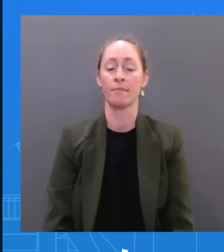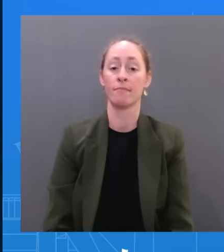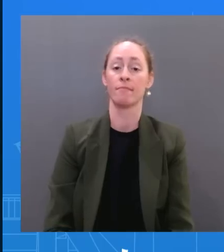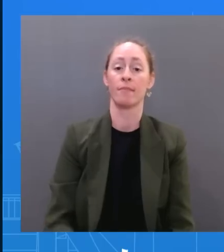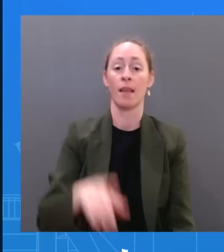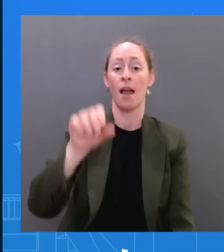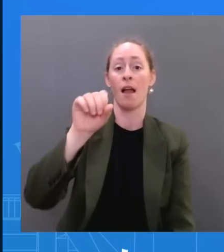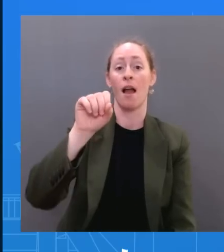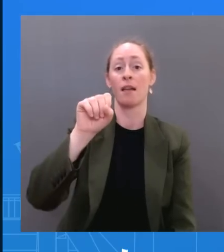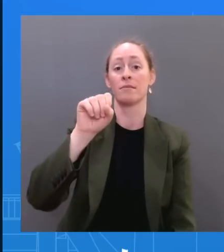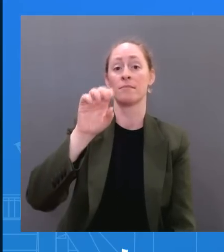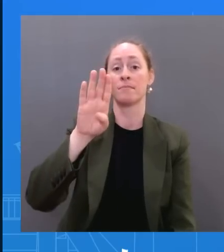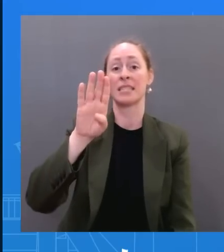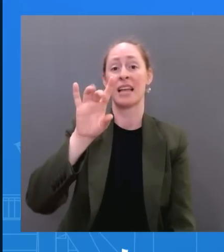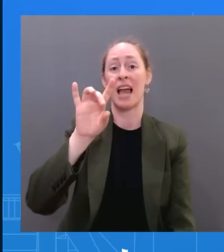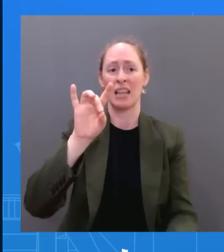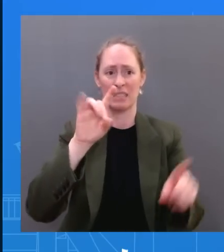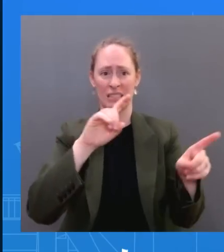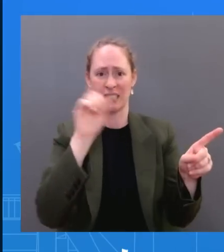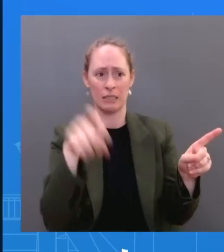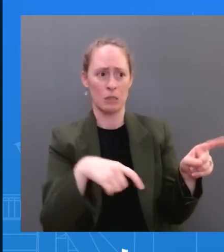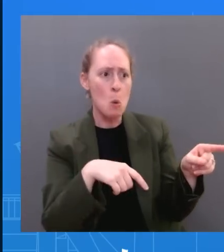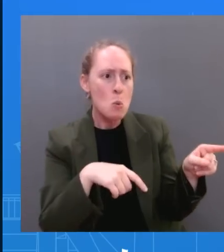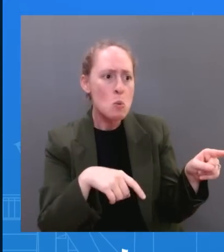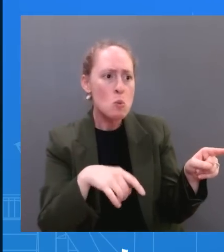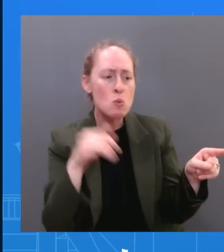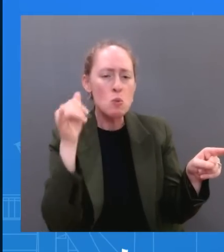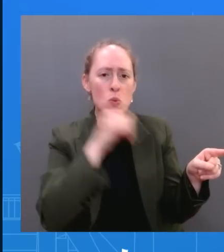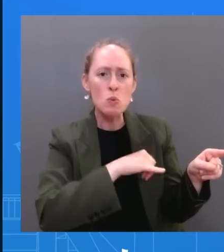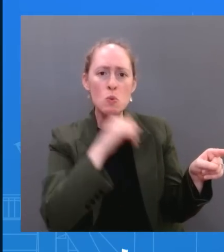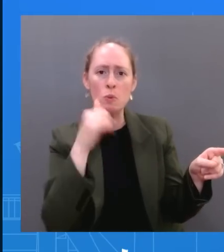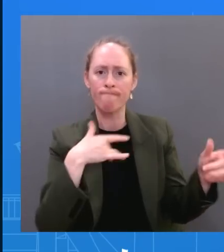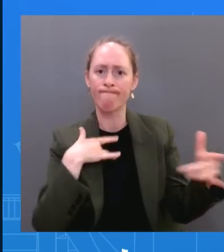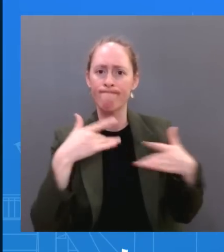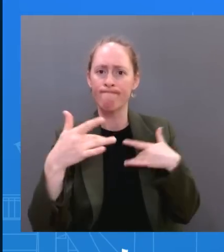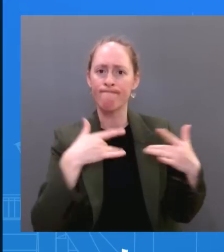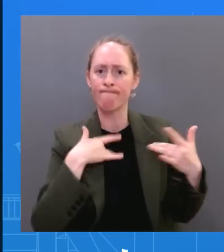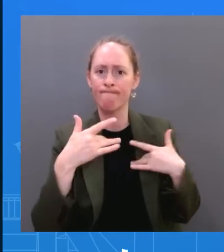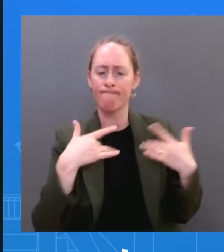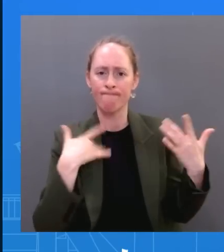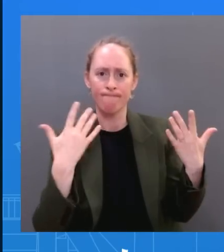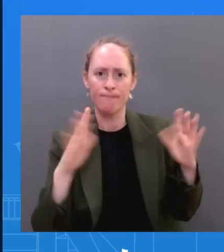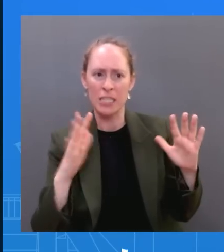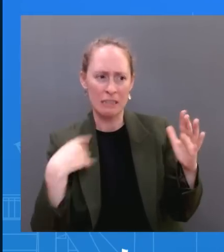But the team has been evaluating every option. When we looked at declaring a public health emergency,